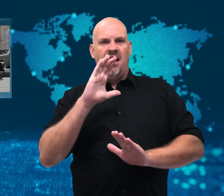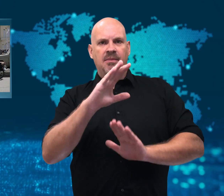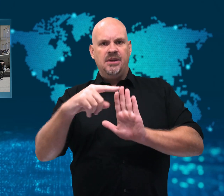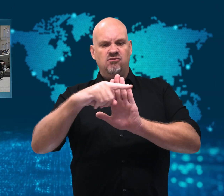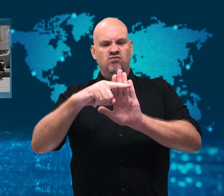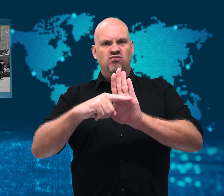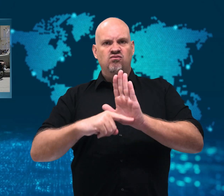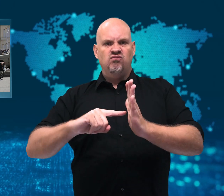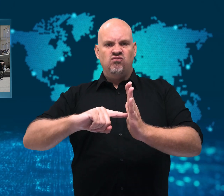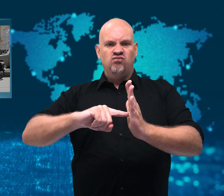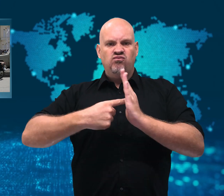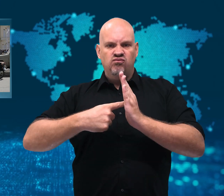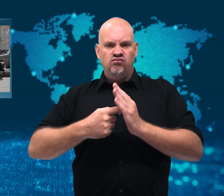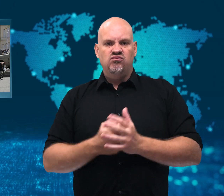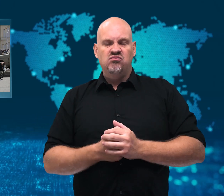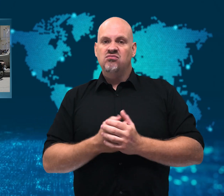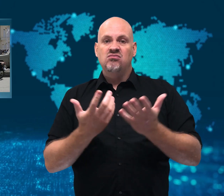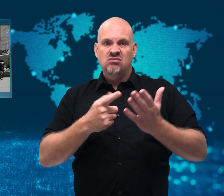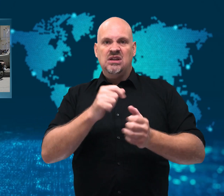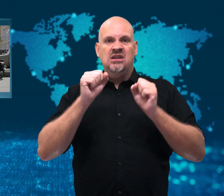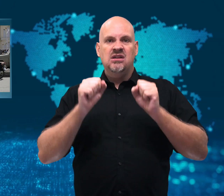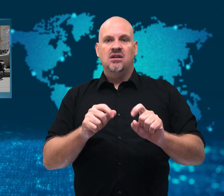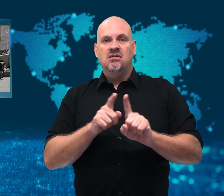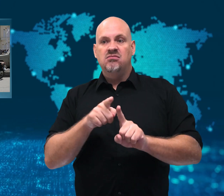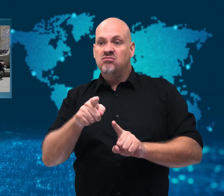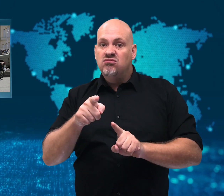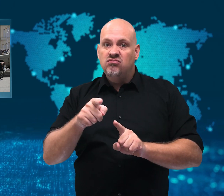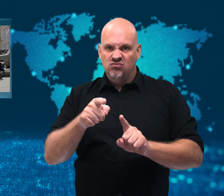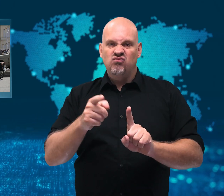enforce strict Islamic state laws.